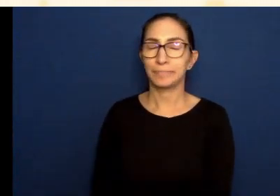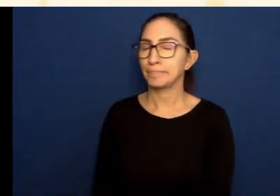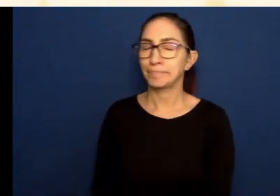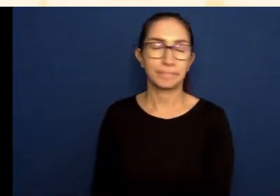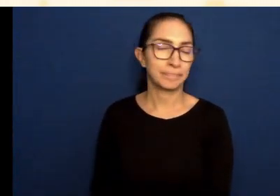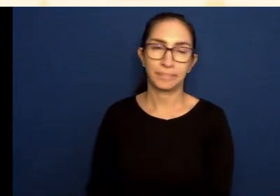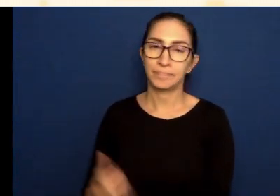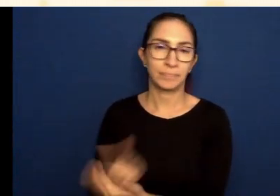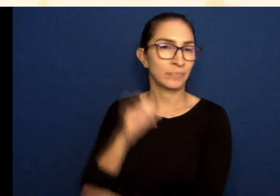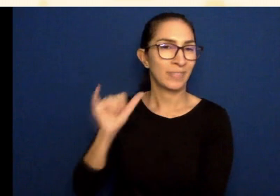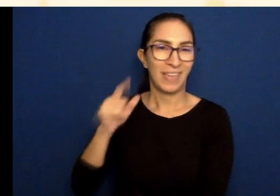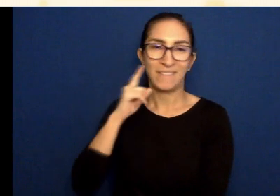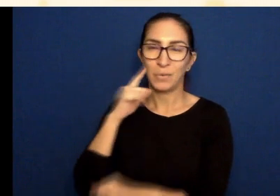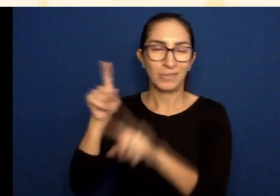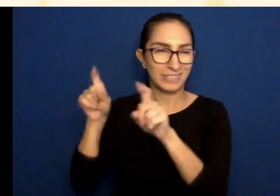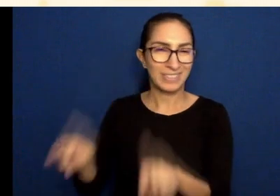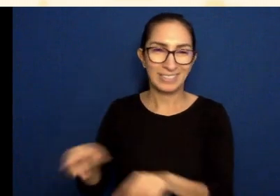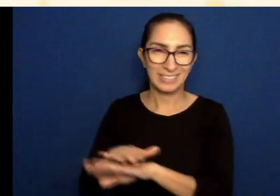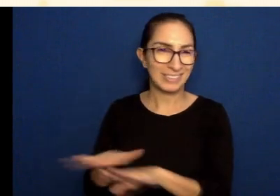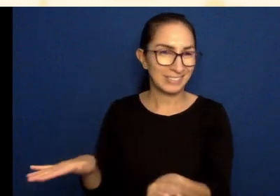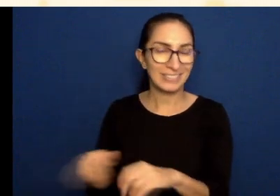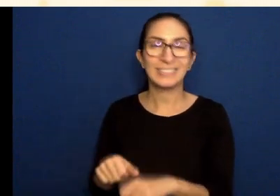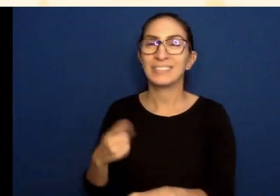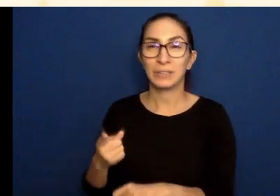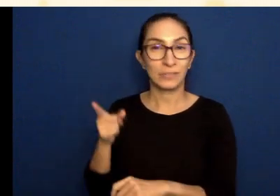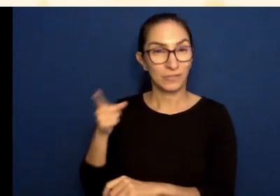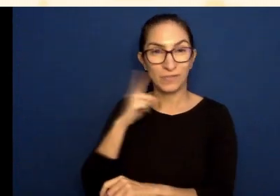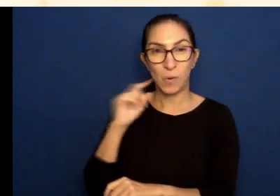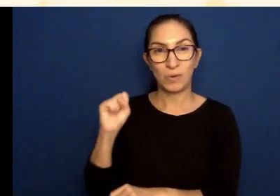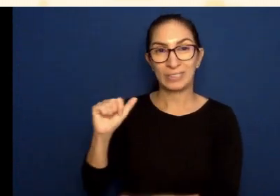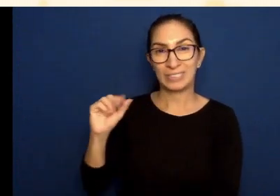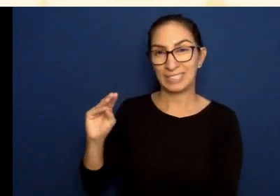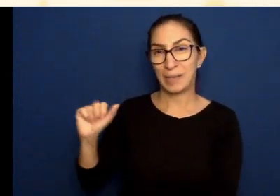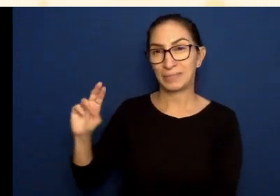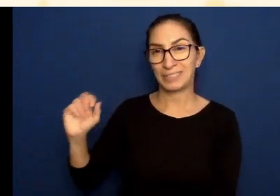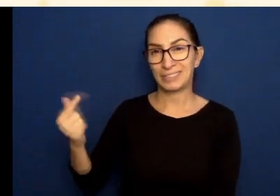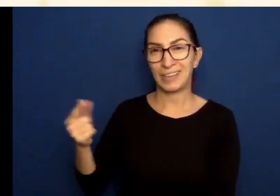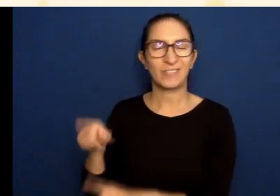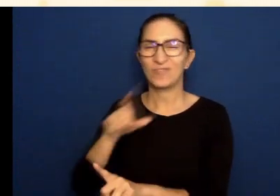Now, Samsung comes packaged with what they call an Internet Browser app.